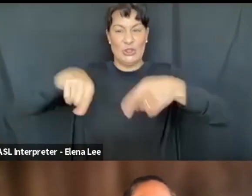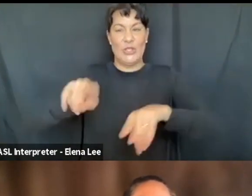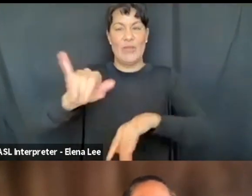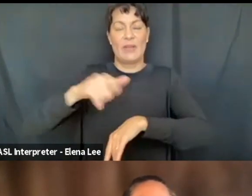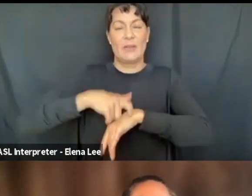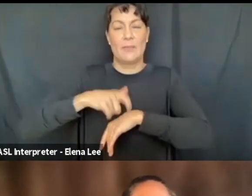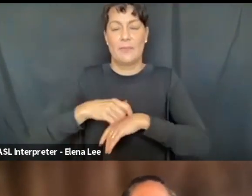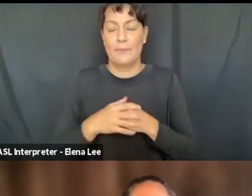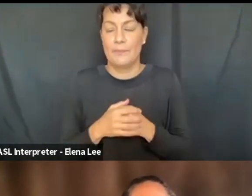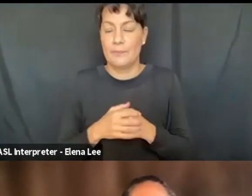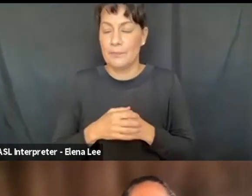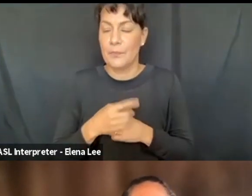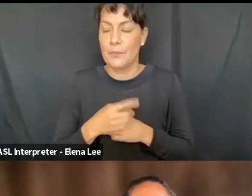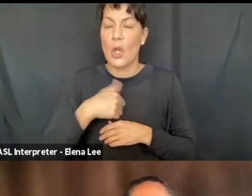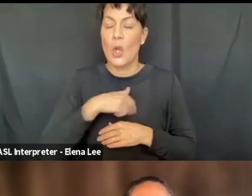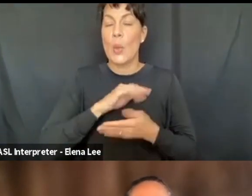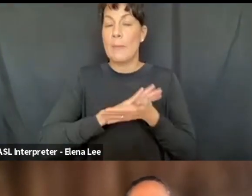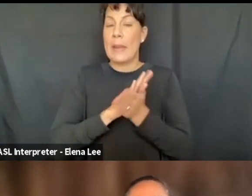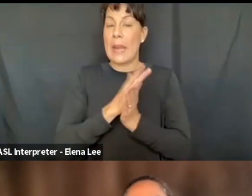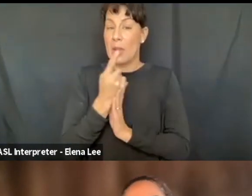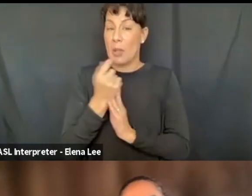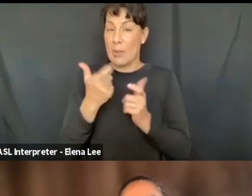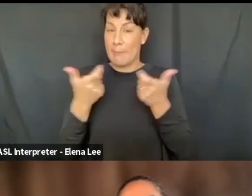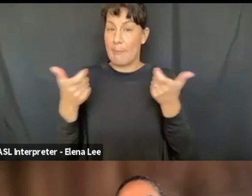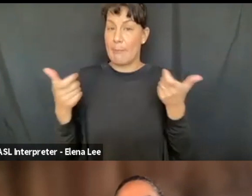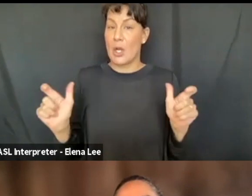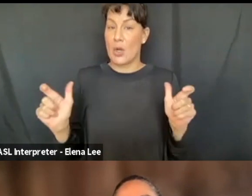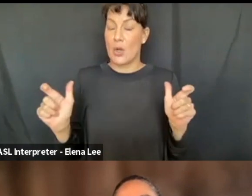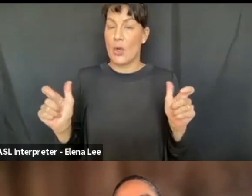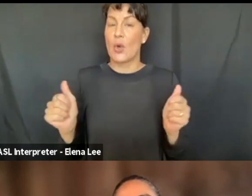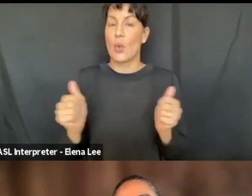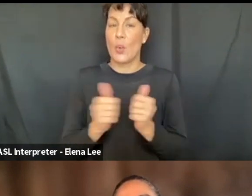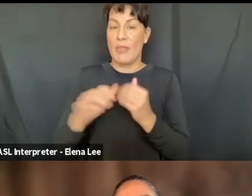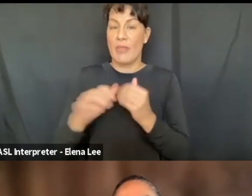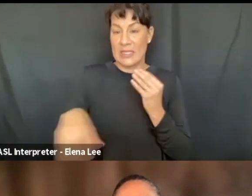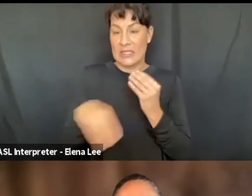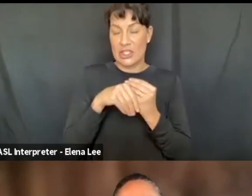We became a little bigger with the addition of two people,